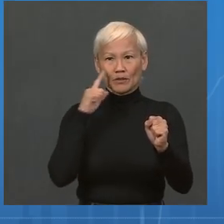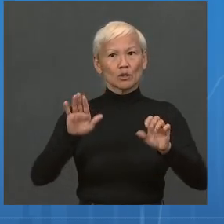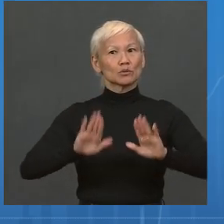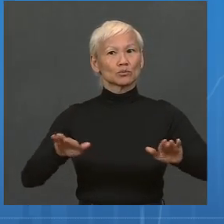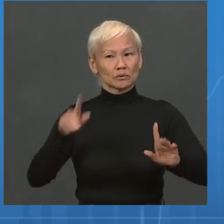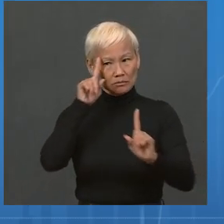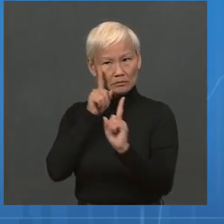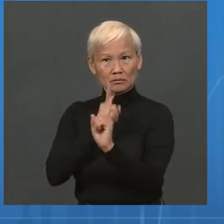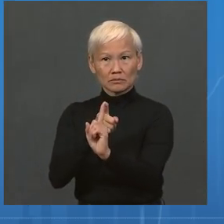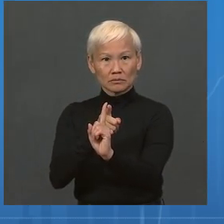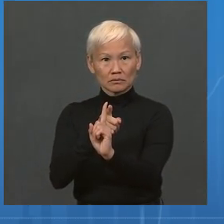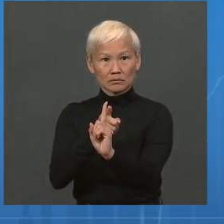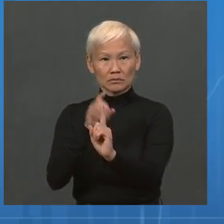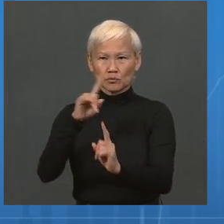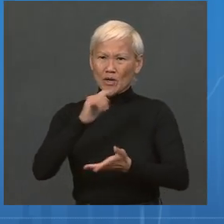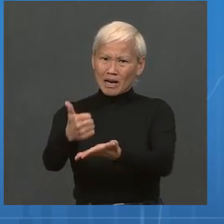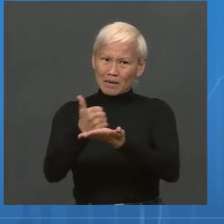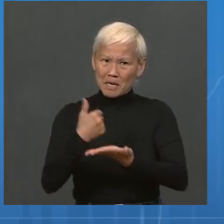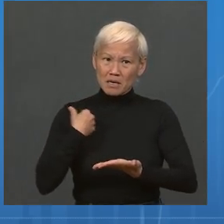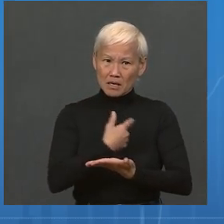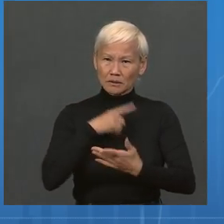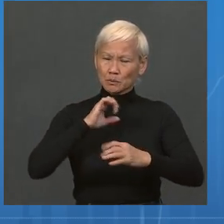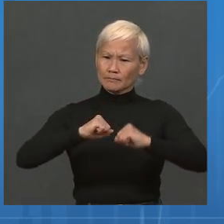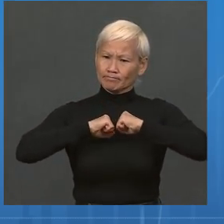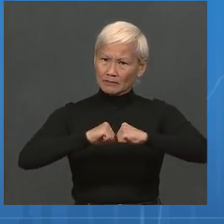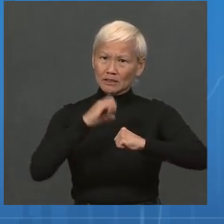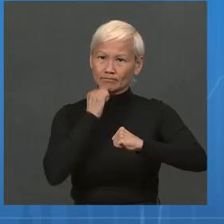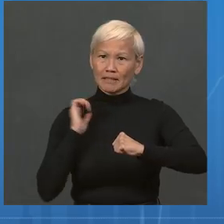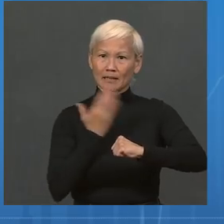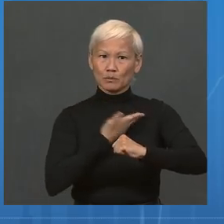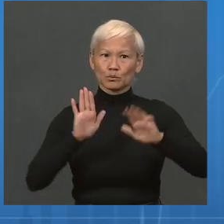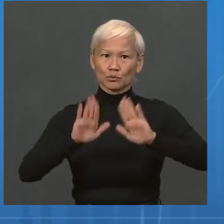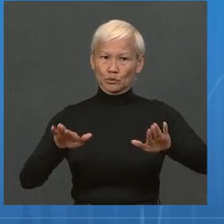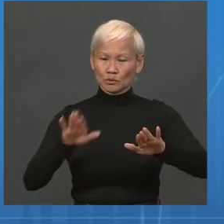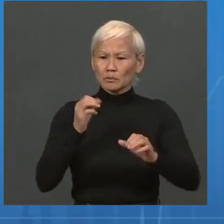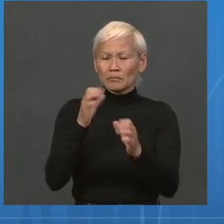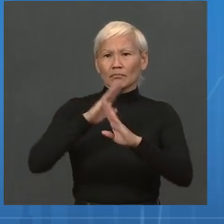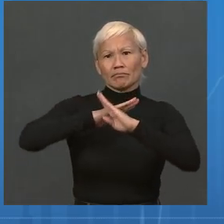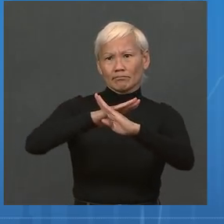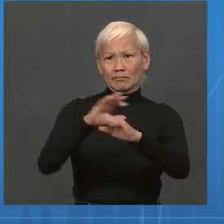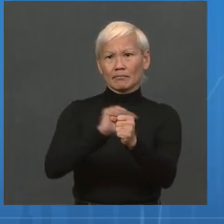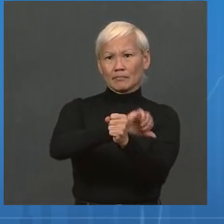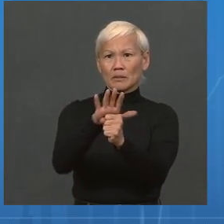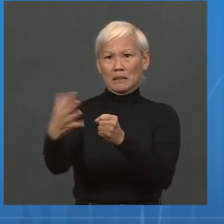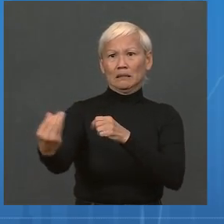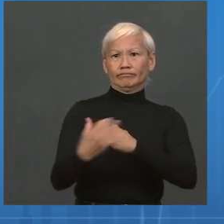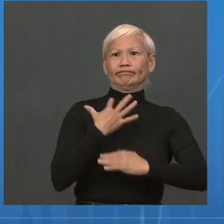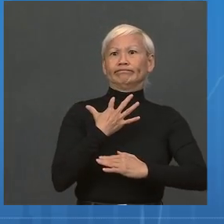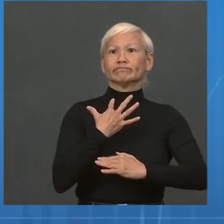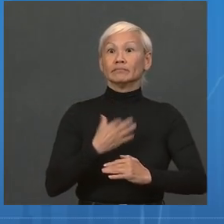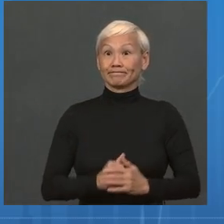to better protect our children from COVID-19. Throughout this pandemic, we have learned a tremendous amount